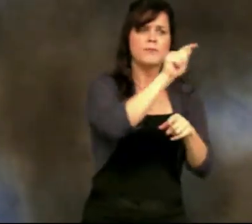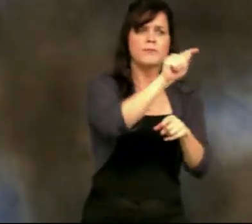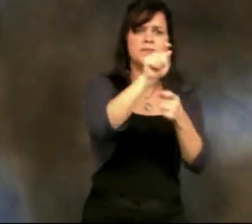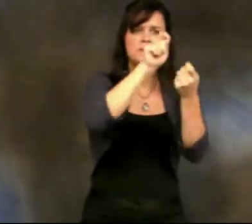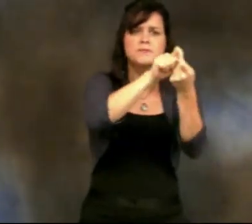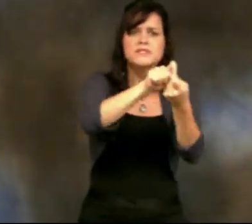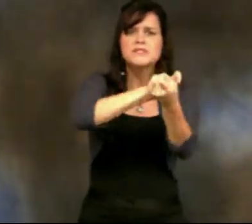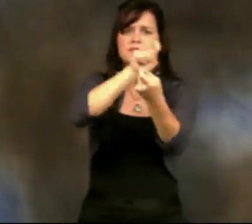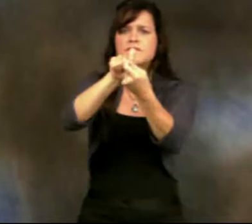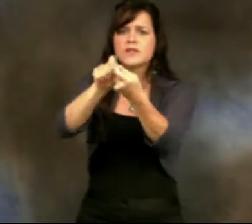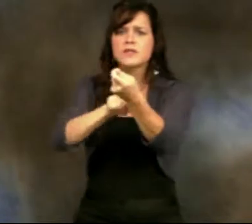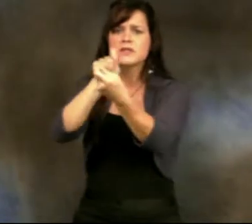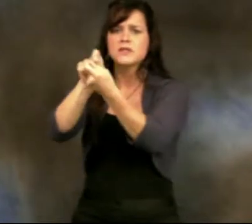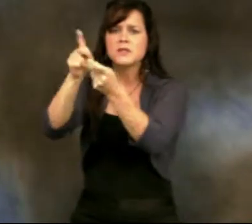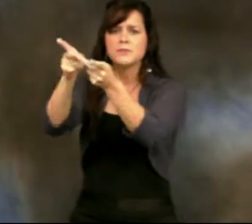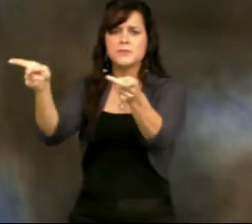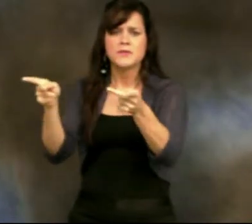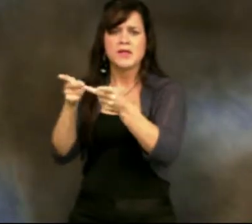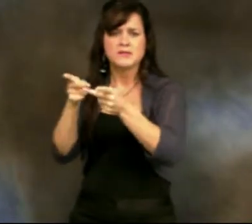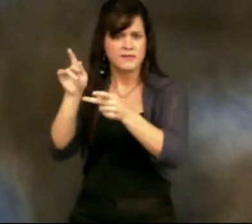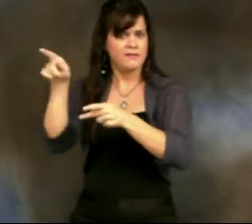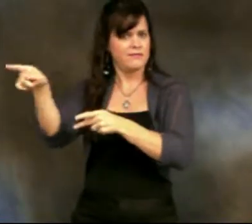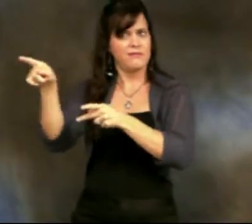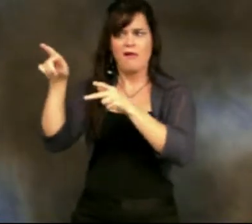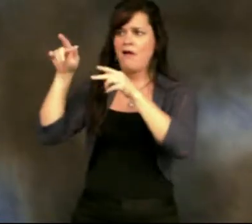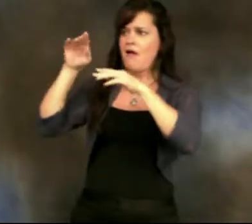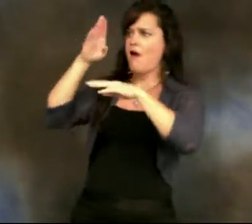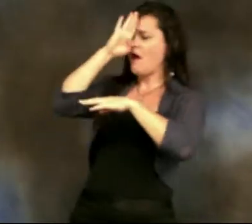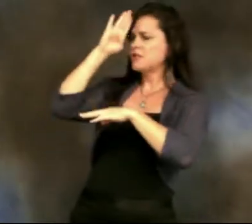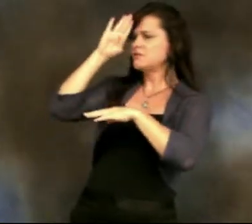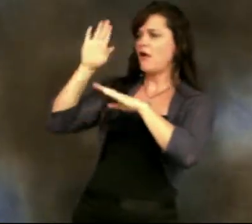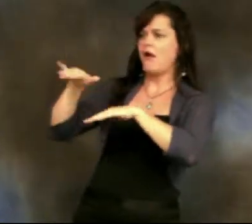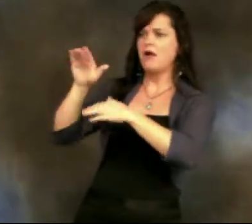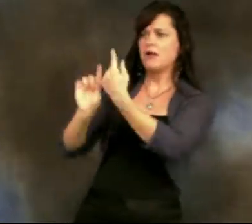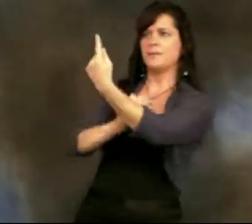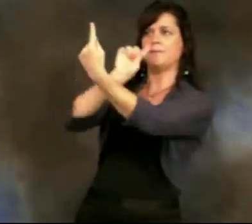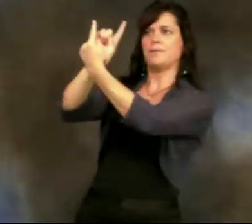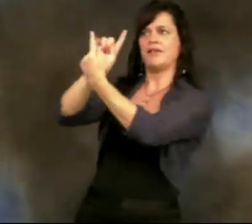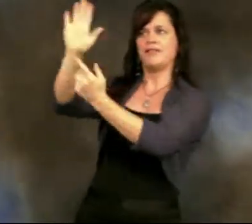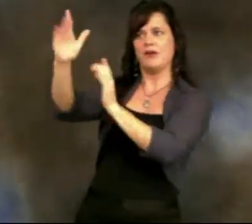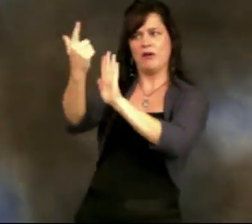that various hospitals and health clinics have failed to meet their legal obligation